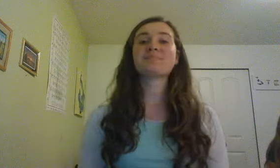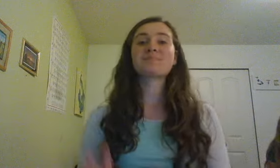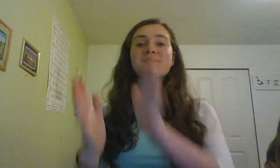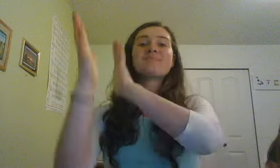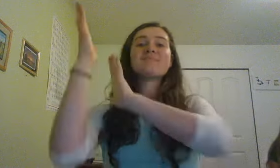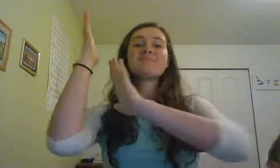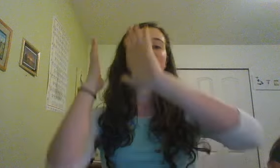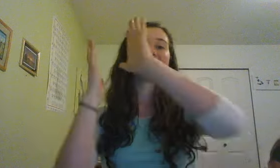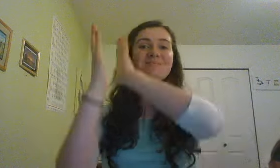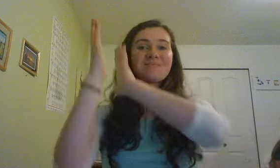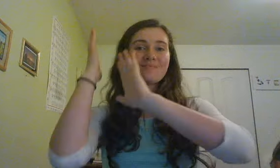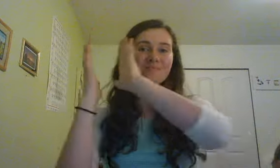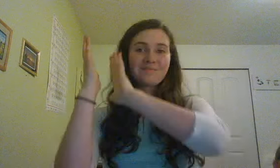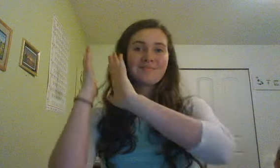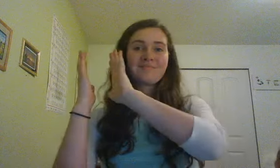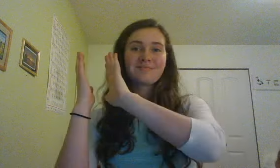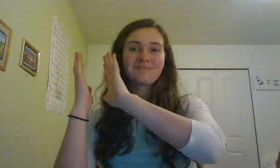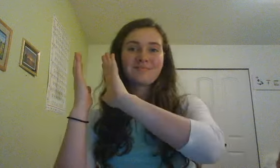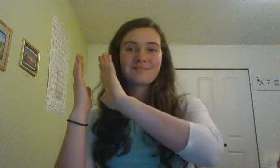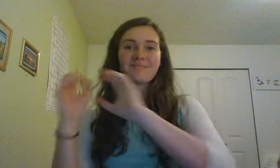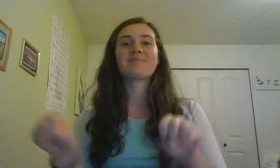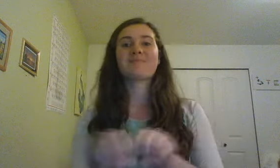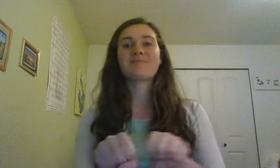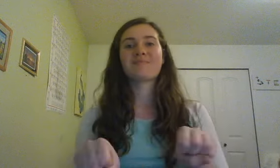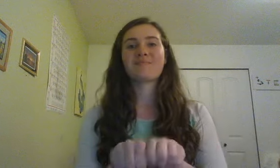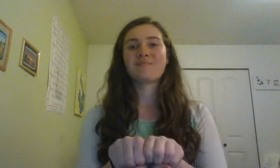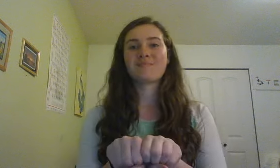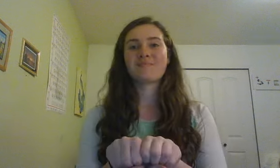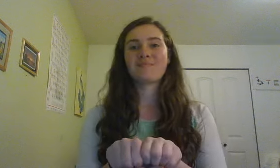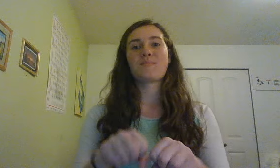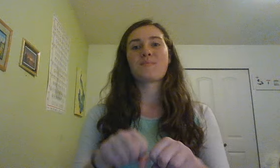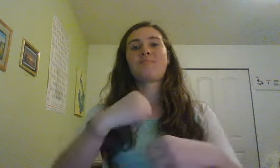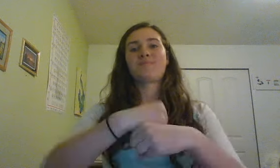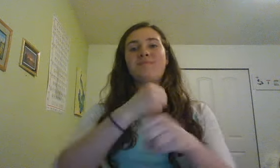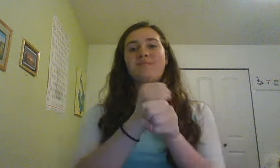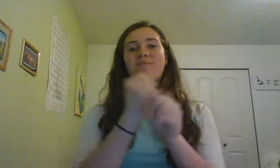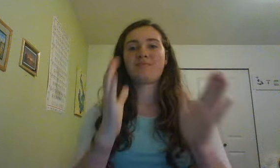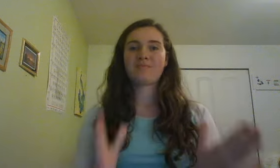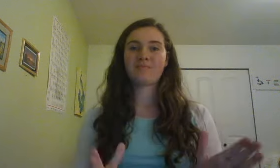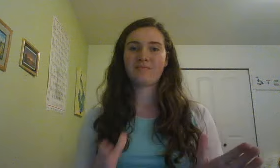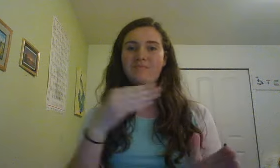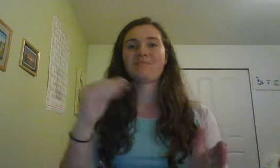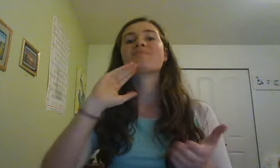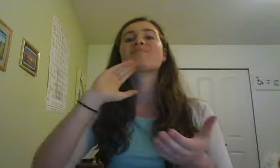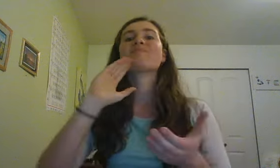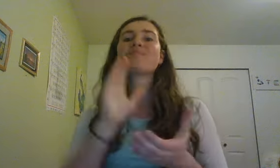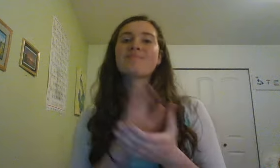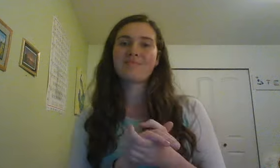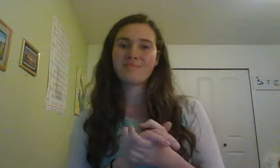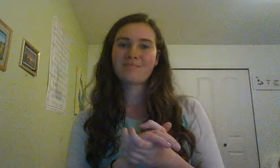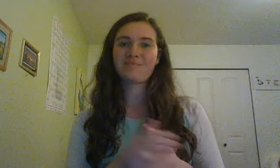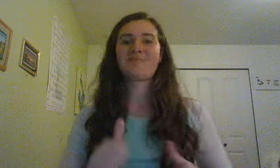Once upon a time, there was a shoemaker and his wife